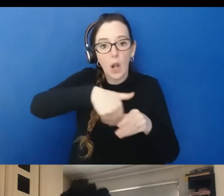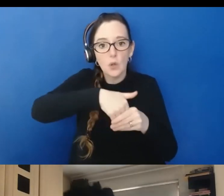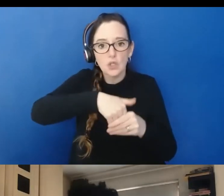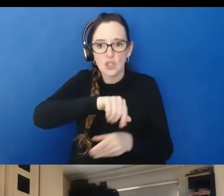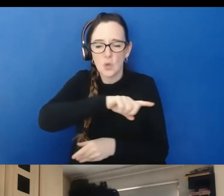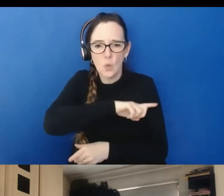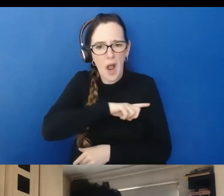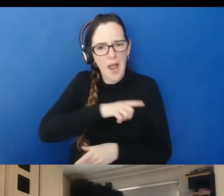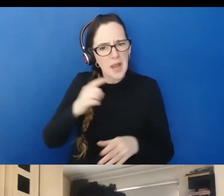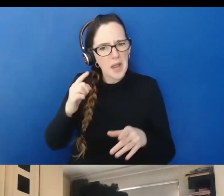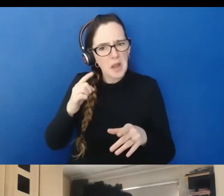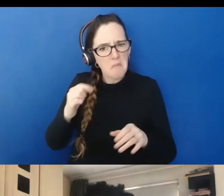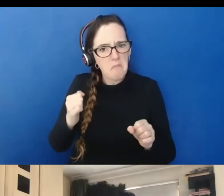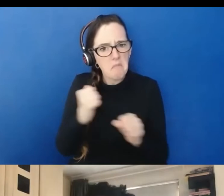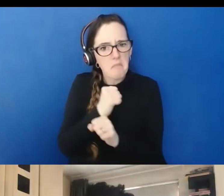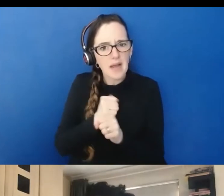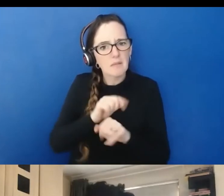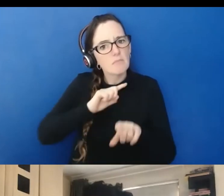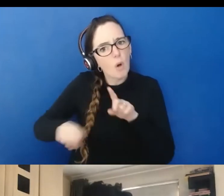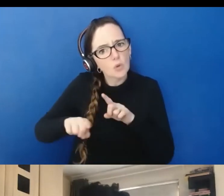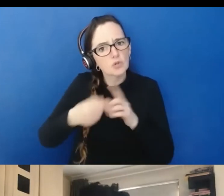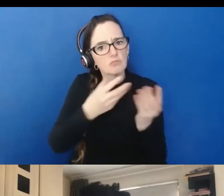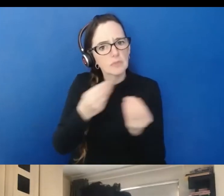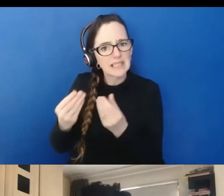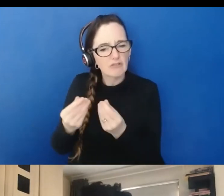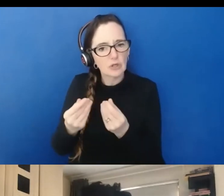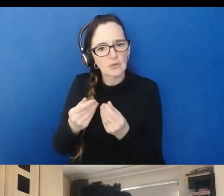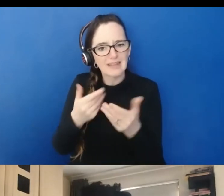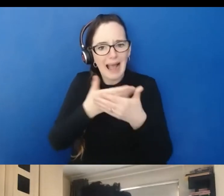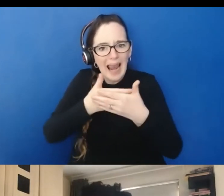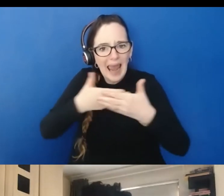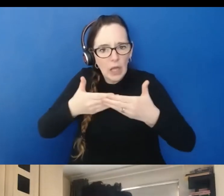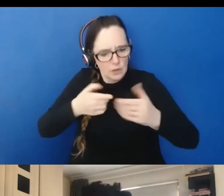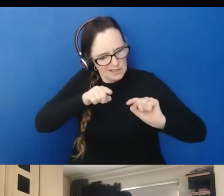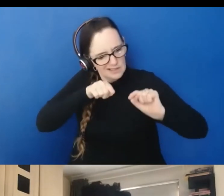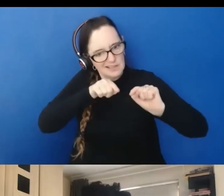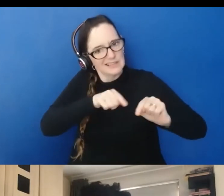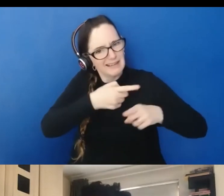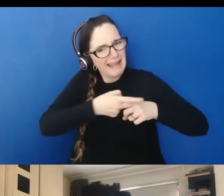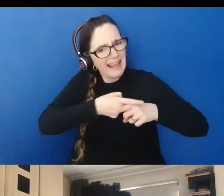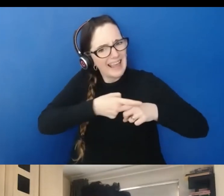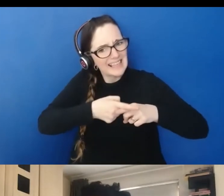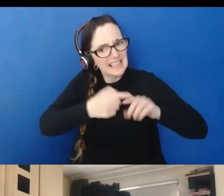in English and how we address that in relation to many of the subjects.